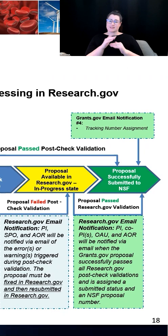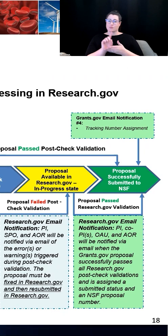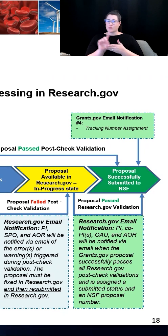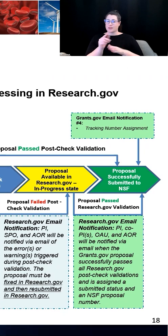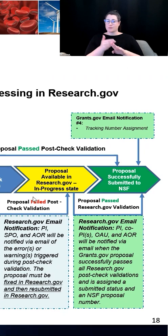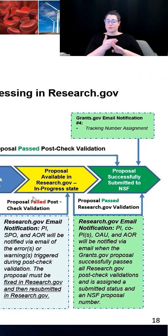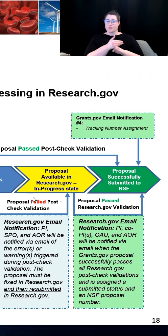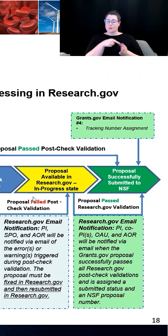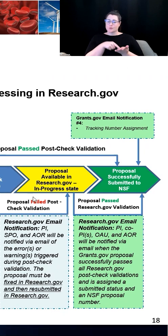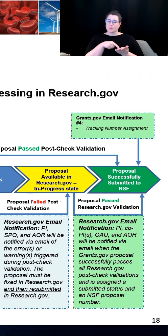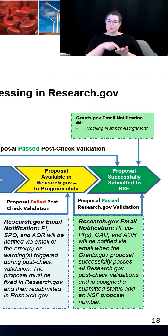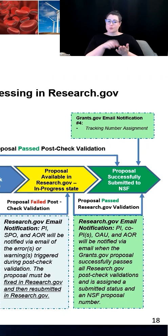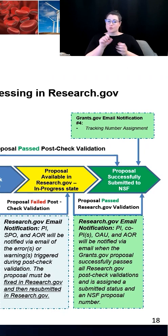so you can get through these steps.